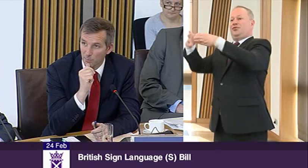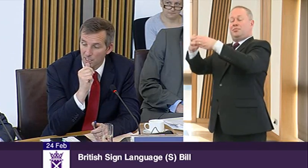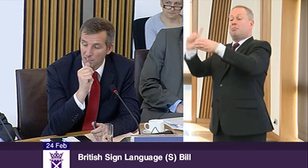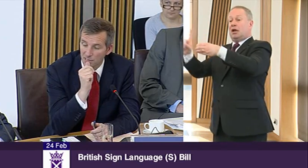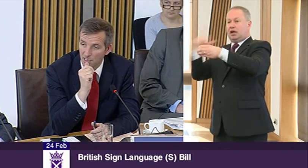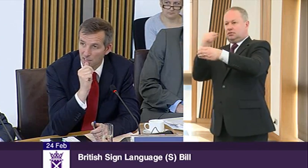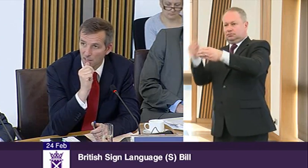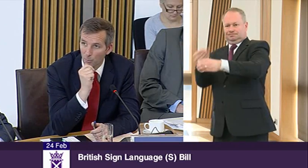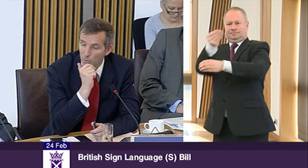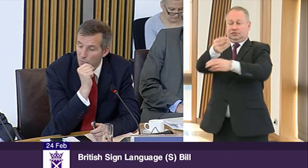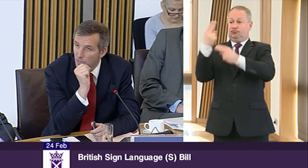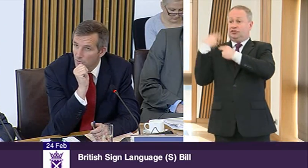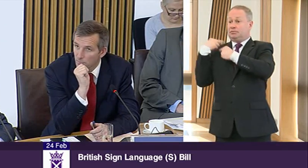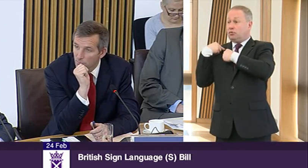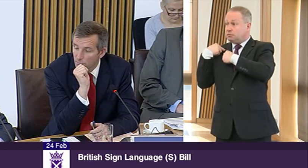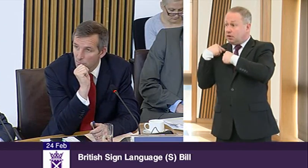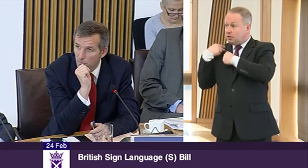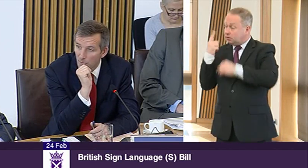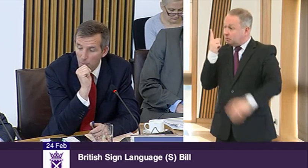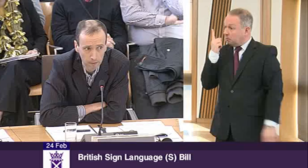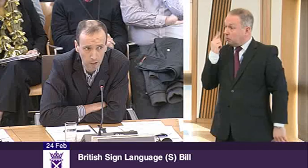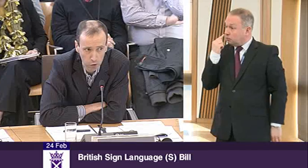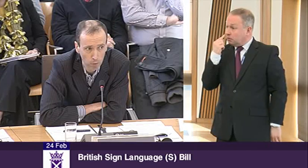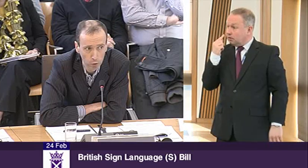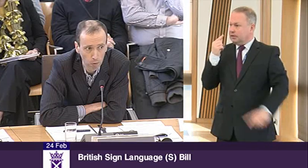the group on a standing basis? Is that a model that might work?